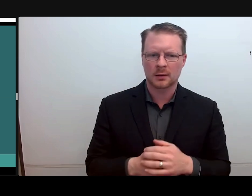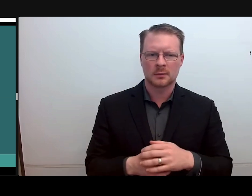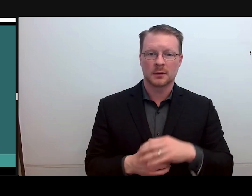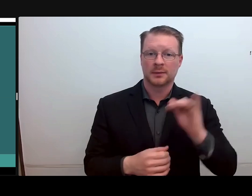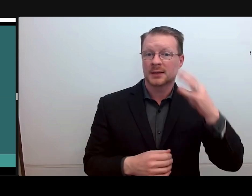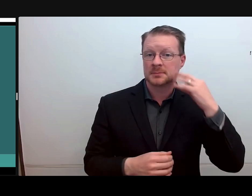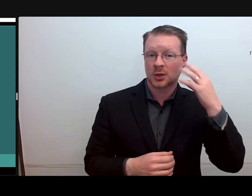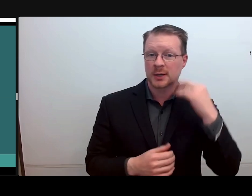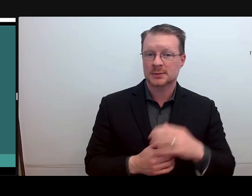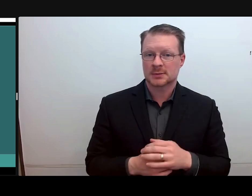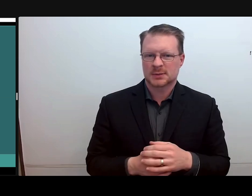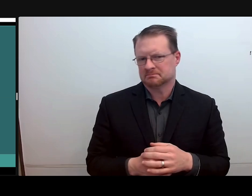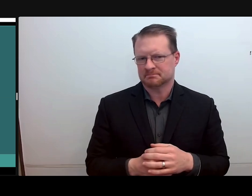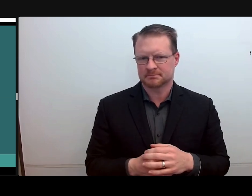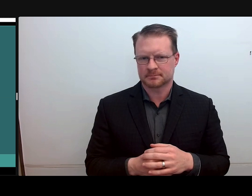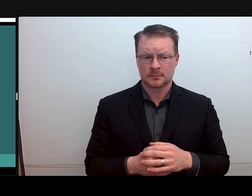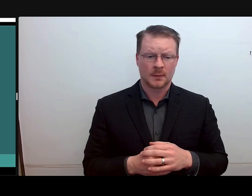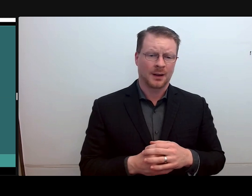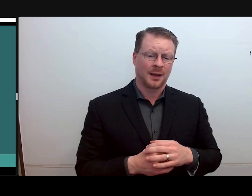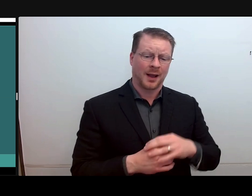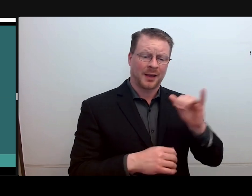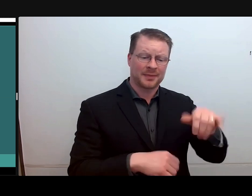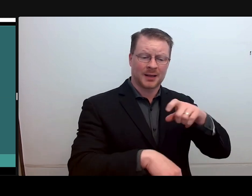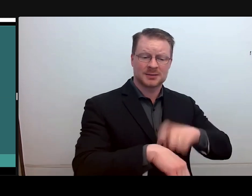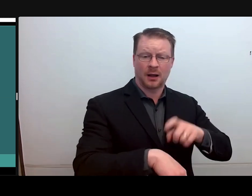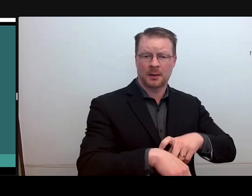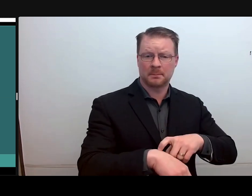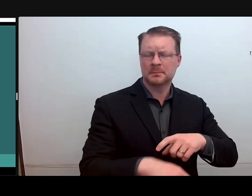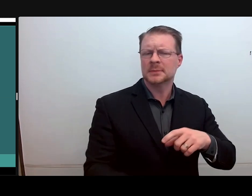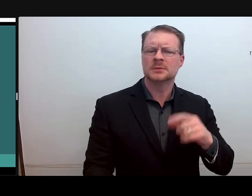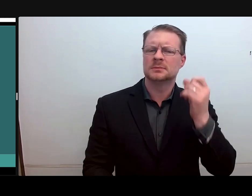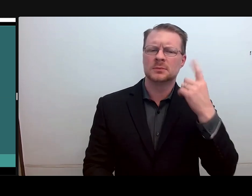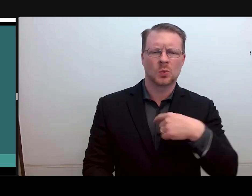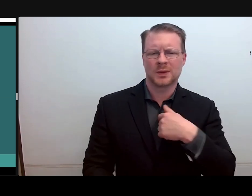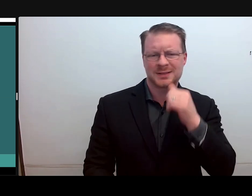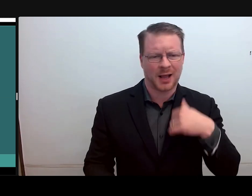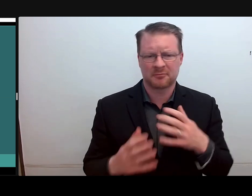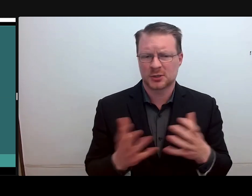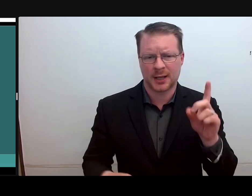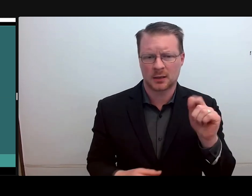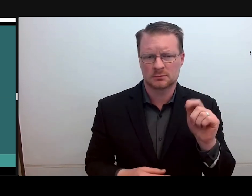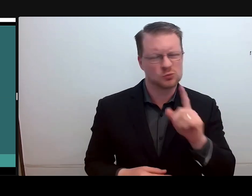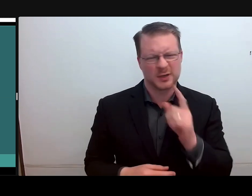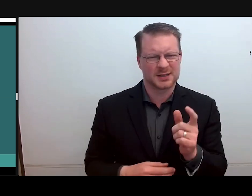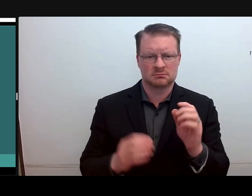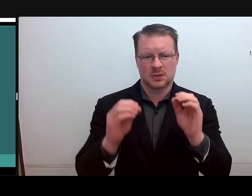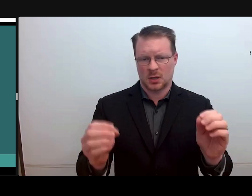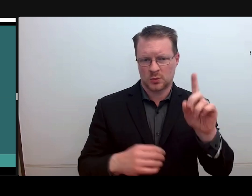the future could look like, what that experience was for us. At that time, we didn't have much data.